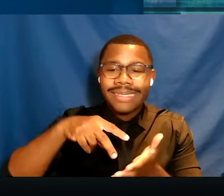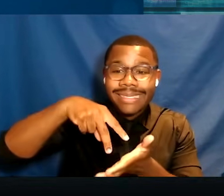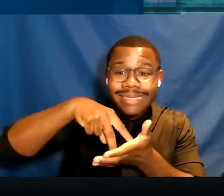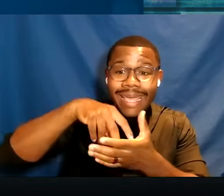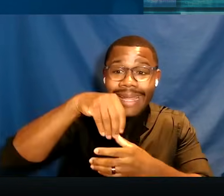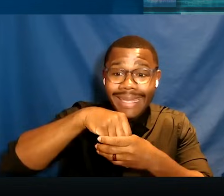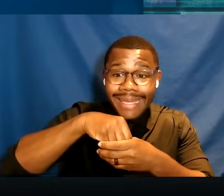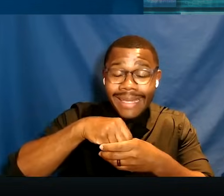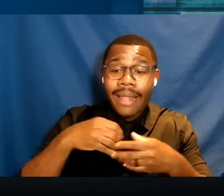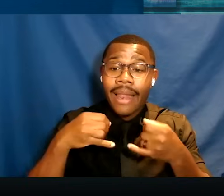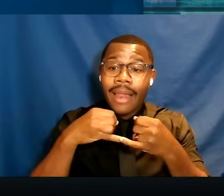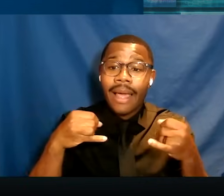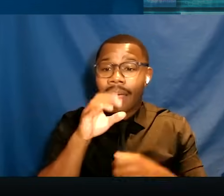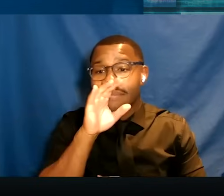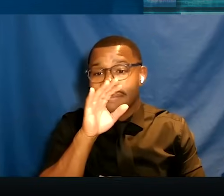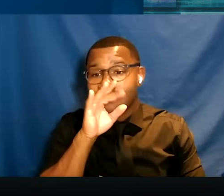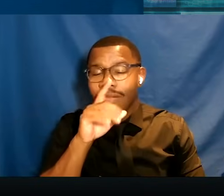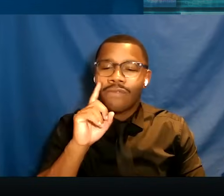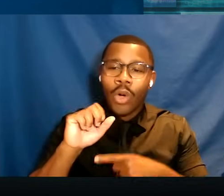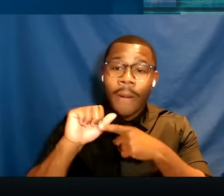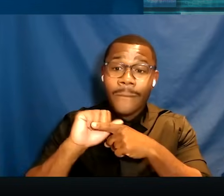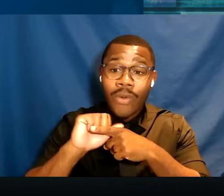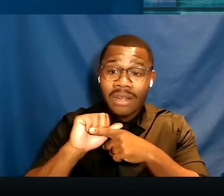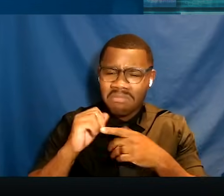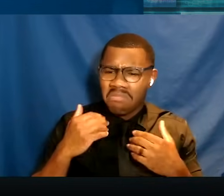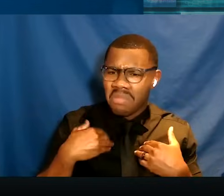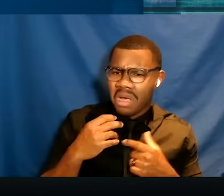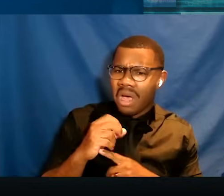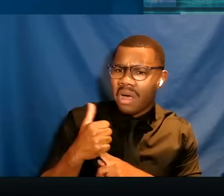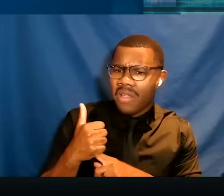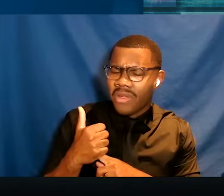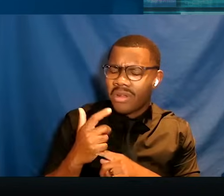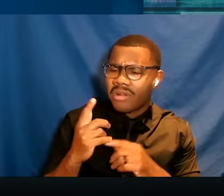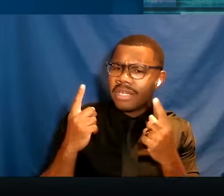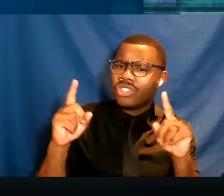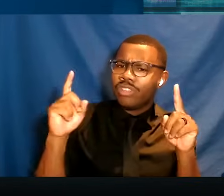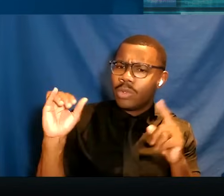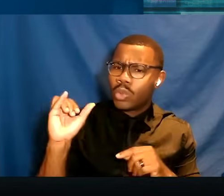There are other protections that have been achieved for background actors. There's been an equalization for background actors